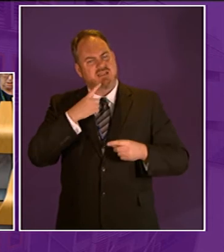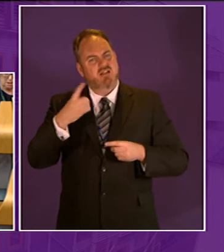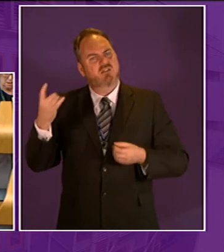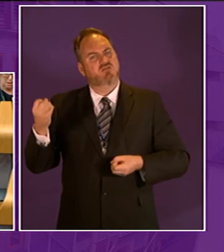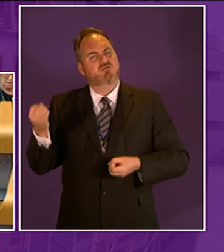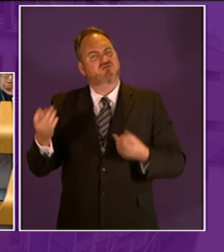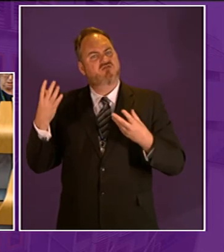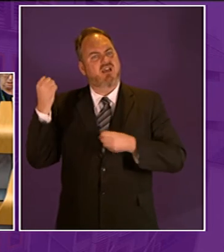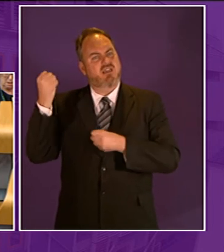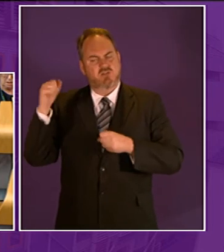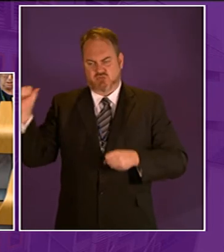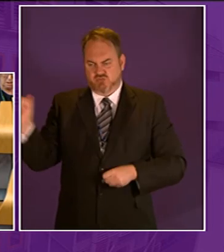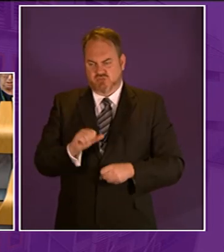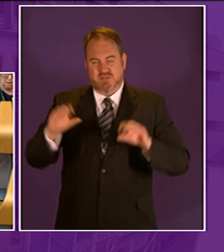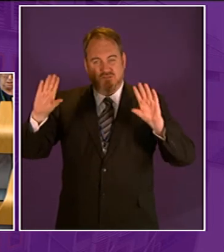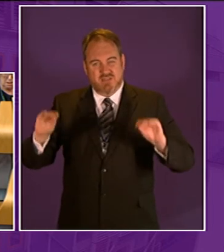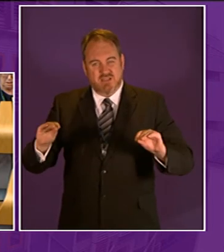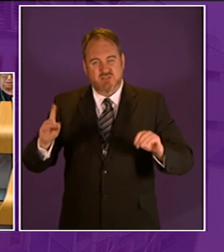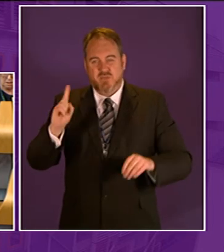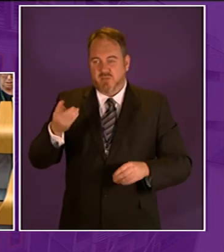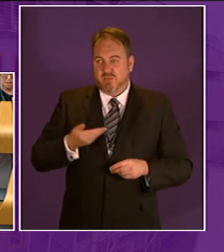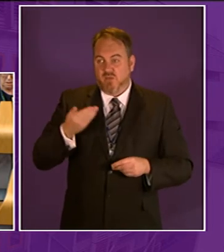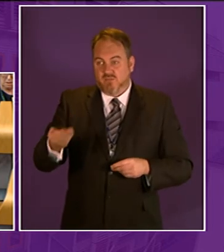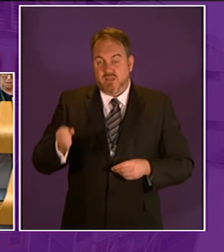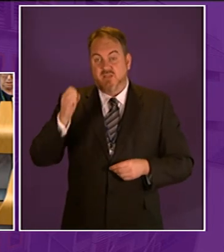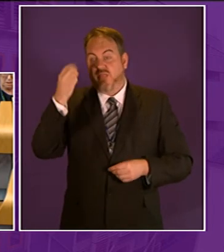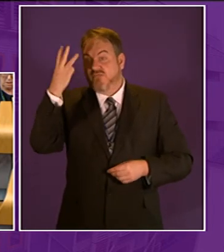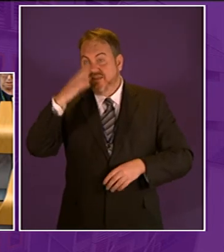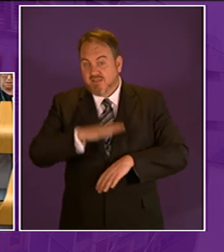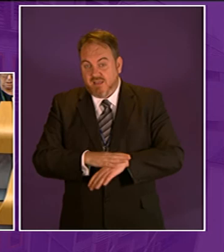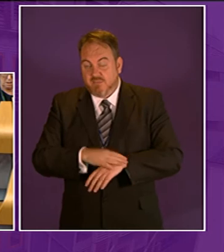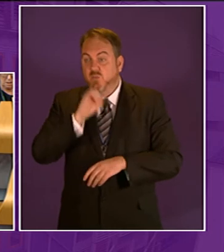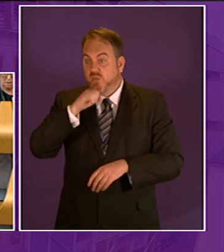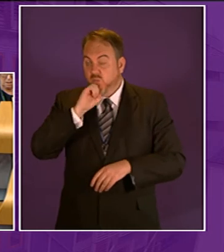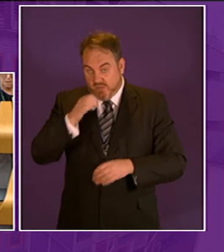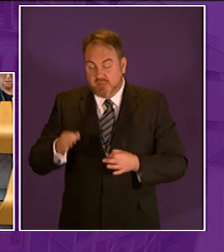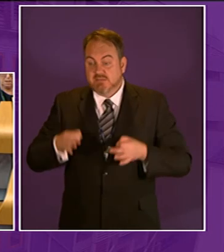The EIS has offered three times to suspend strike action if the pay deal is delivered.